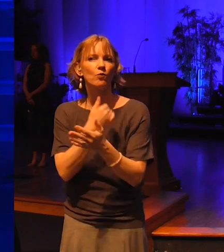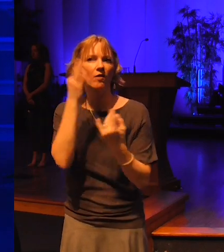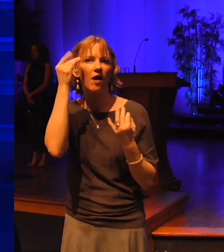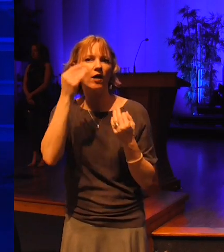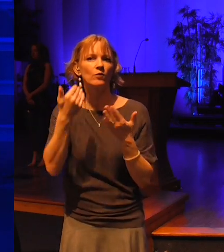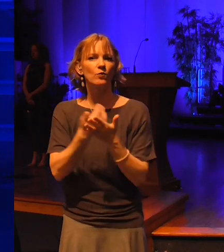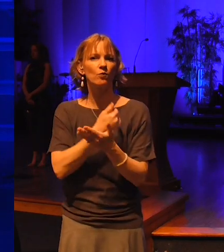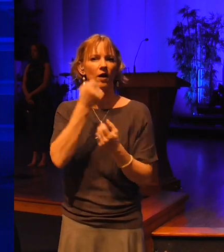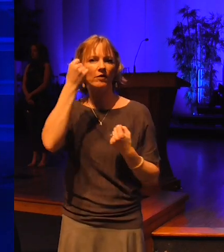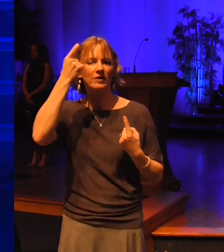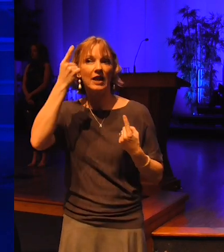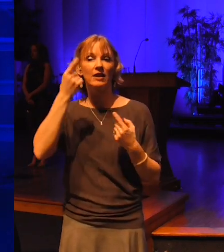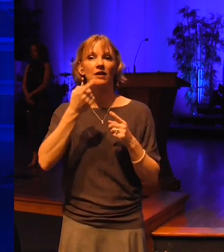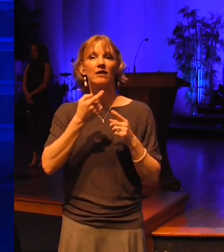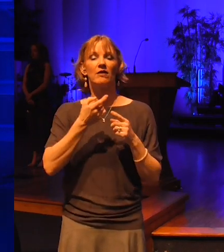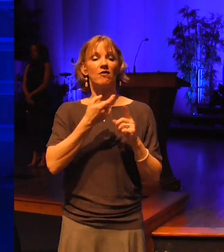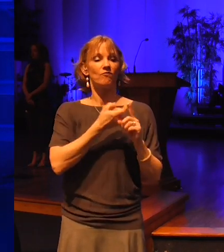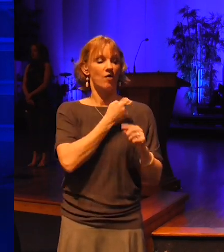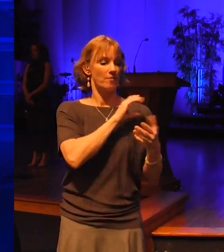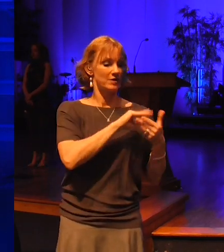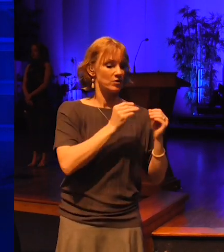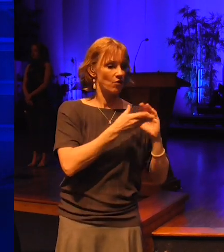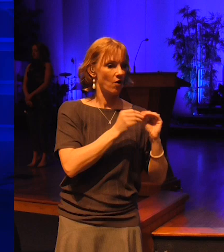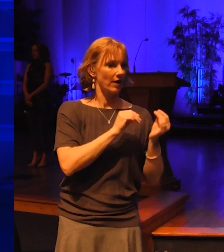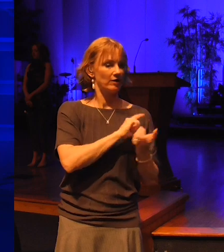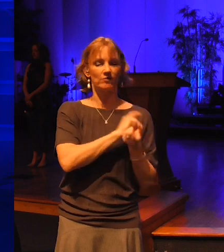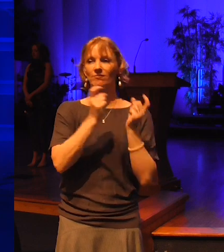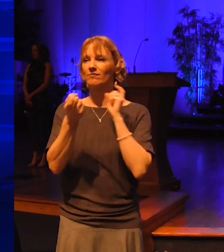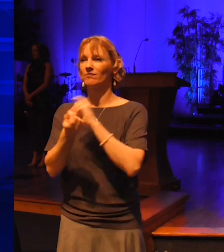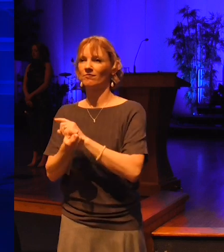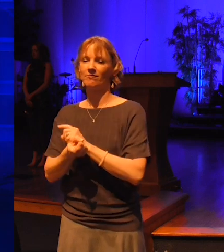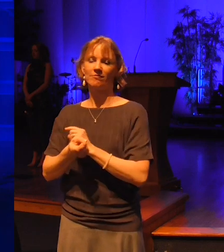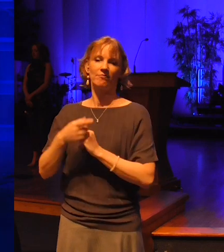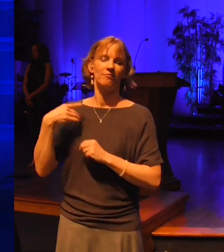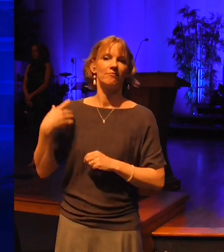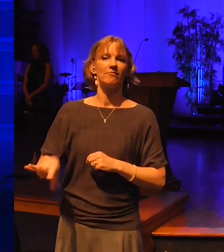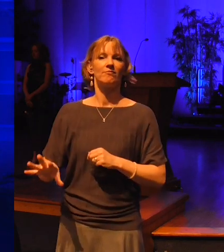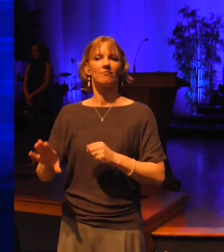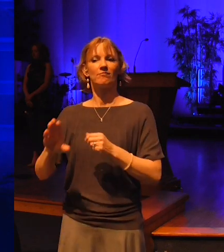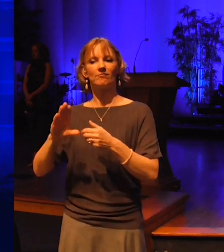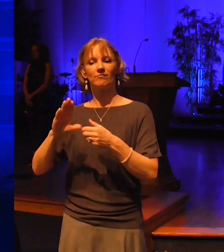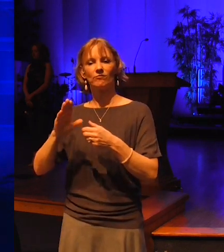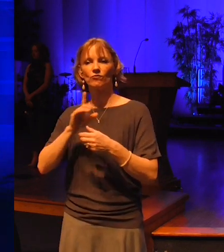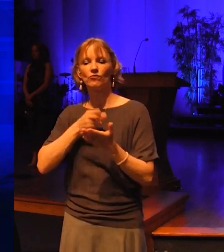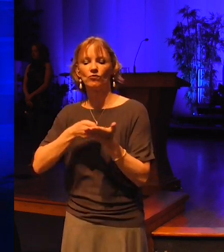from story into that grand narrative that reminds us that we are precious children of God that is